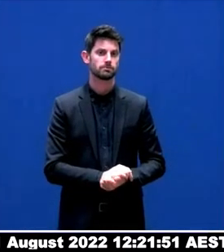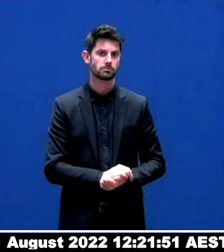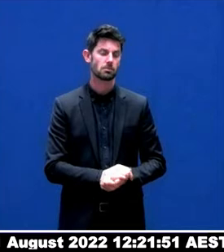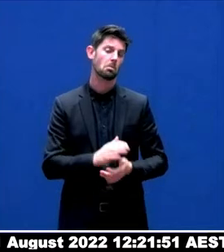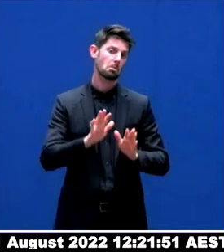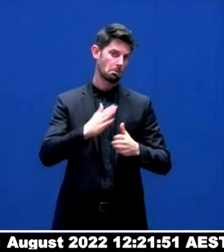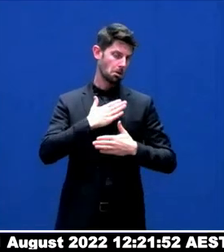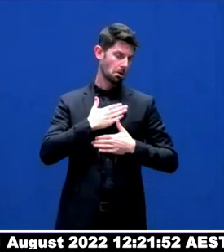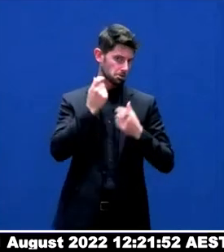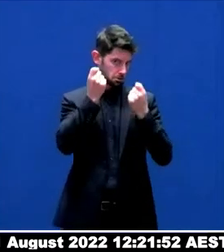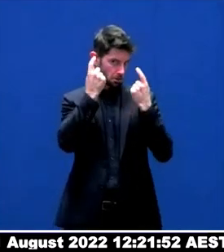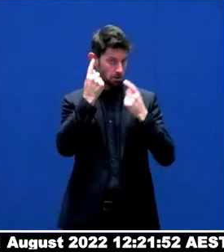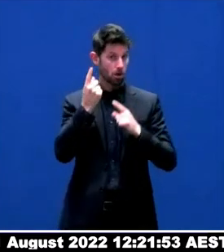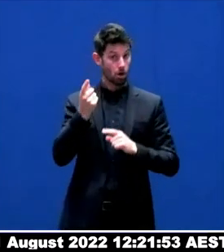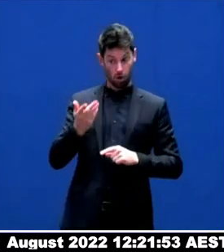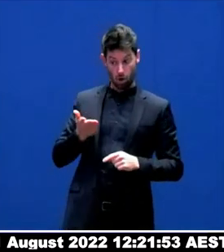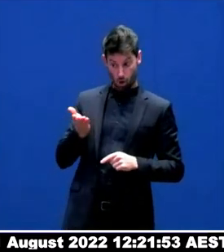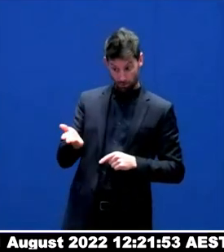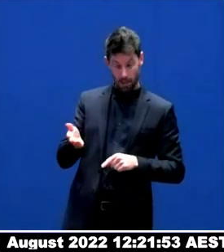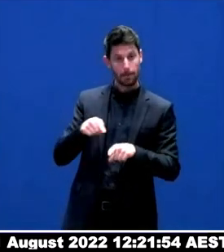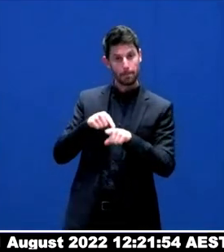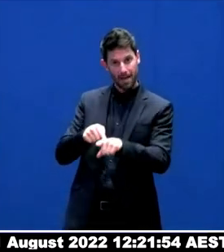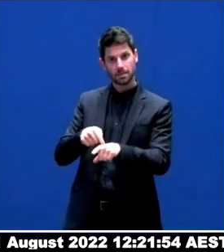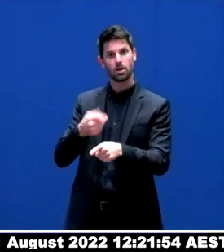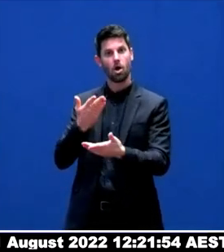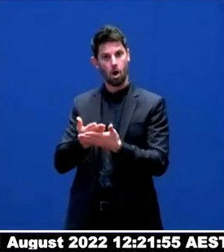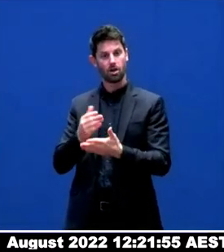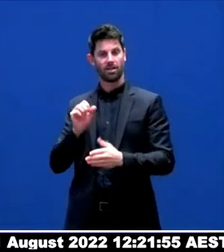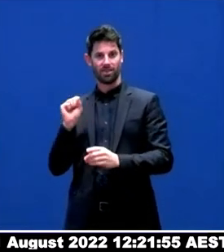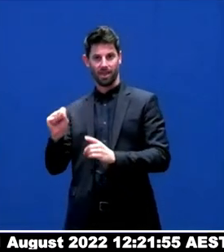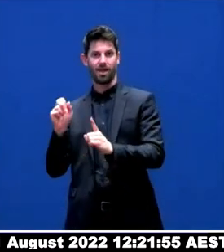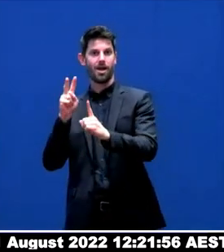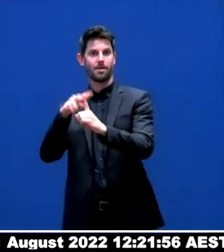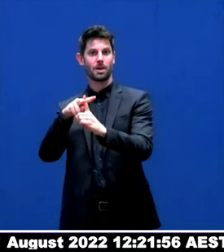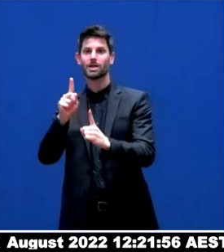based on the housing applications individual needs, so that would include accessibility.